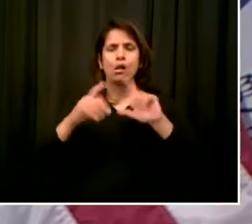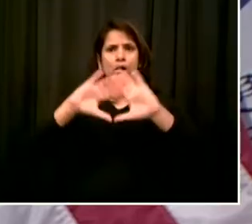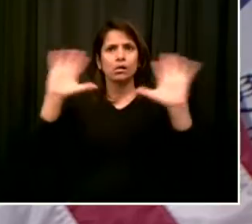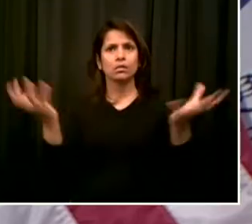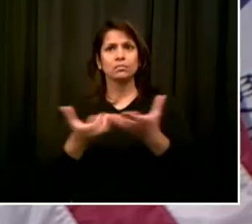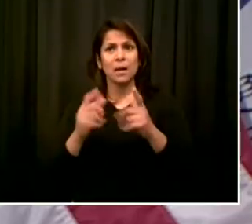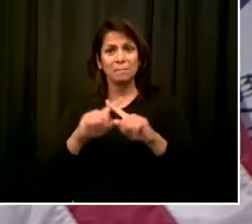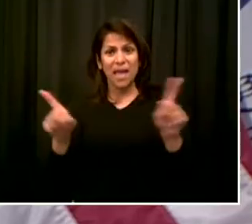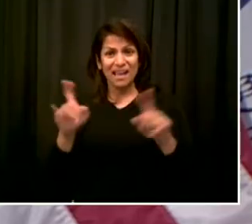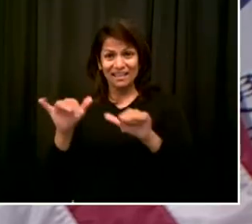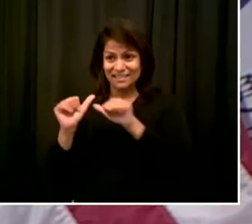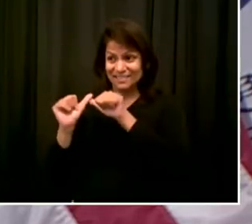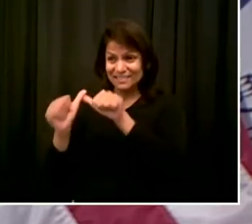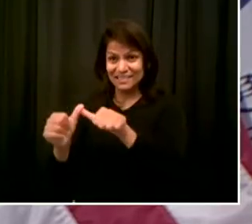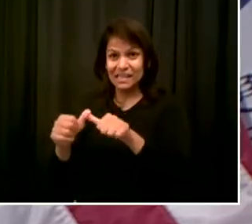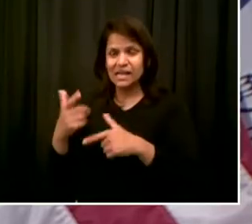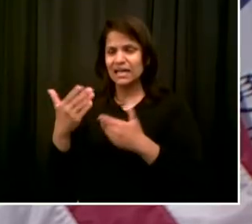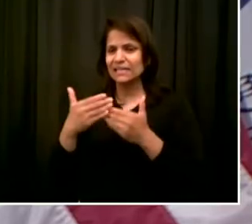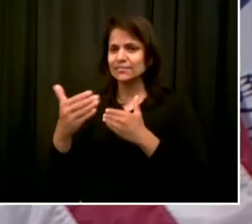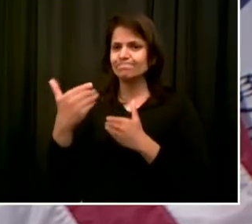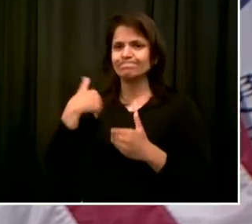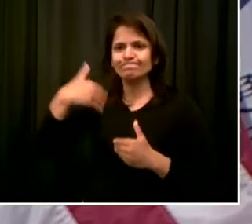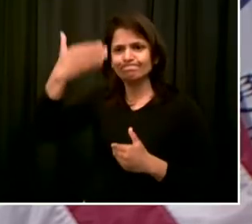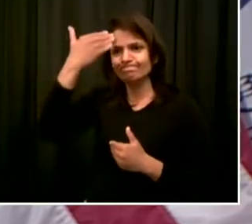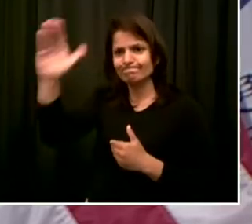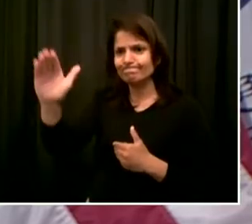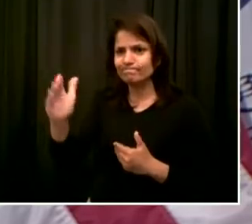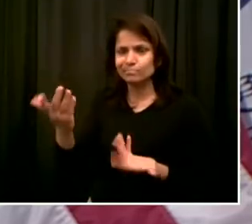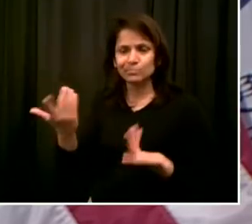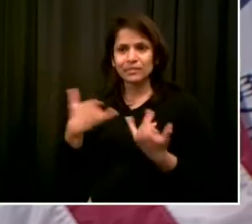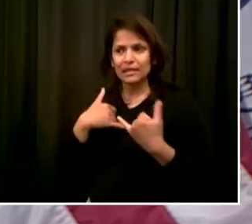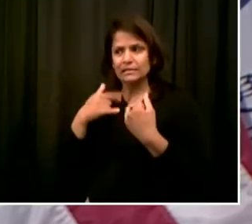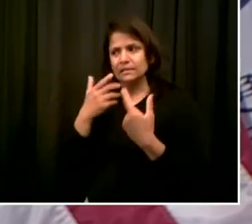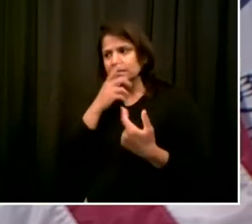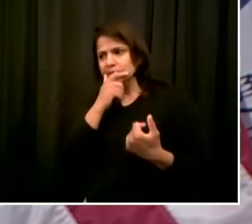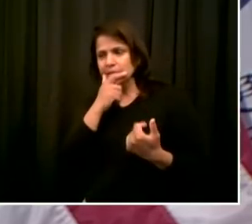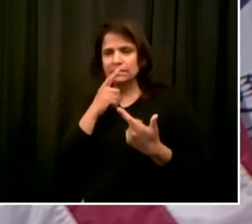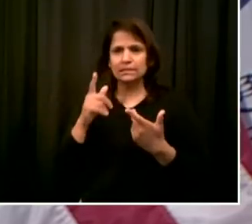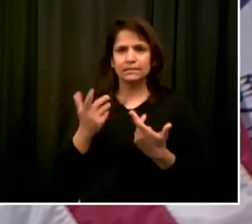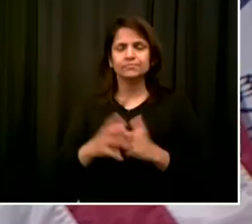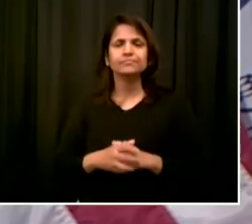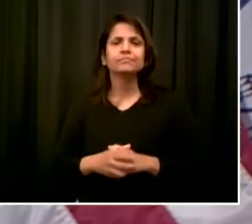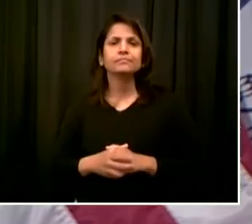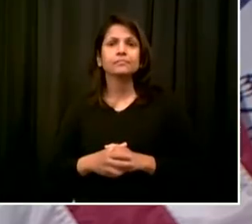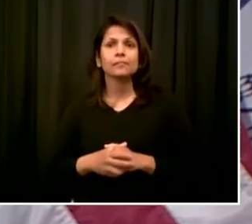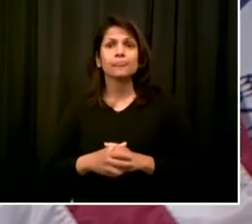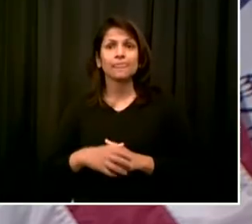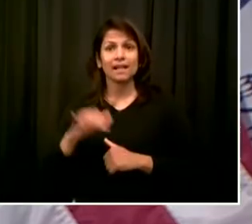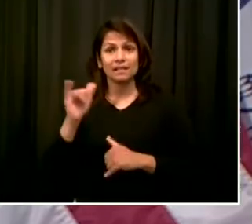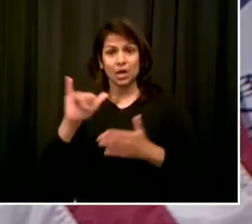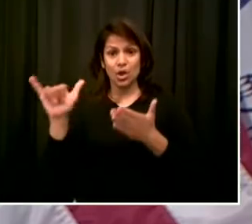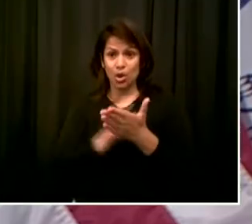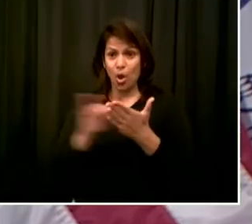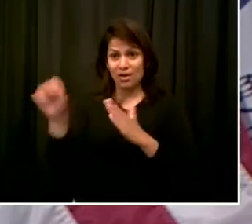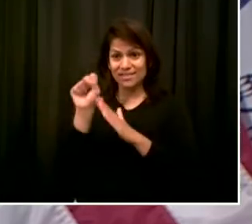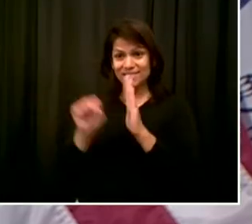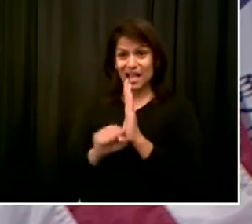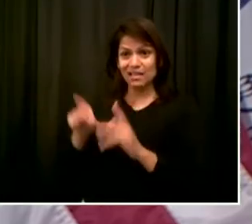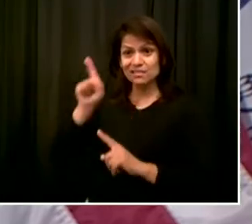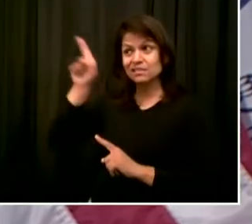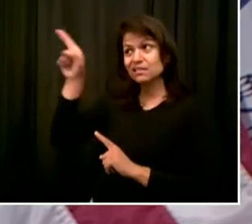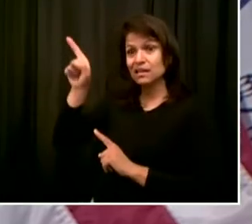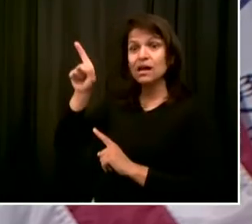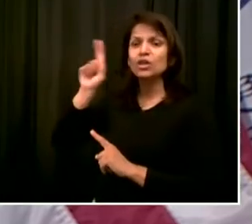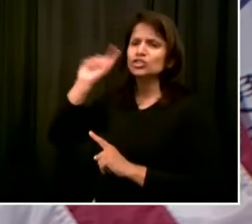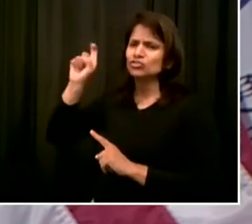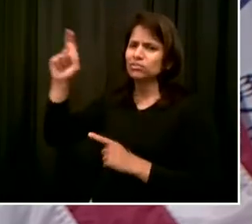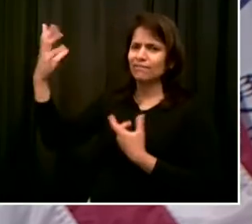STATE TO ACT+L